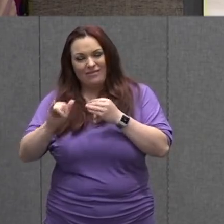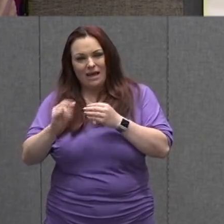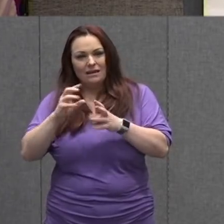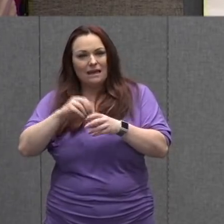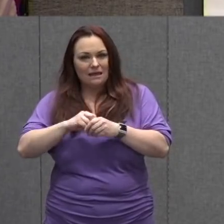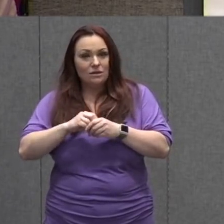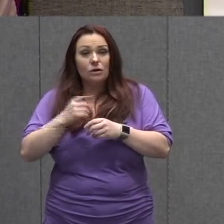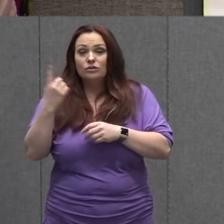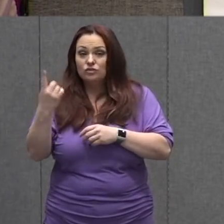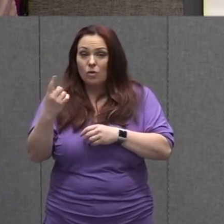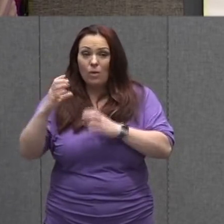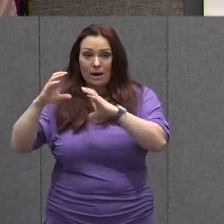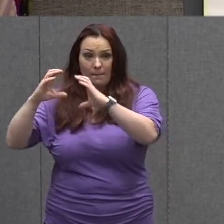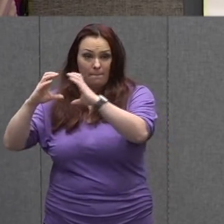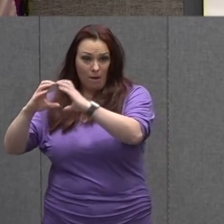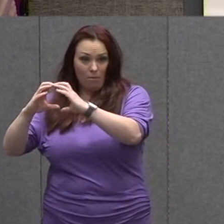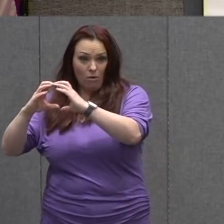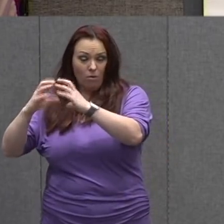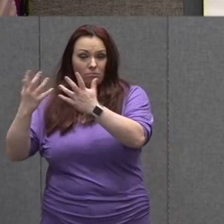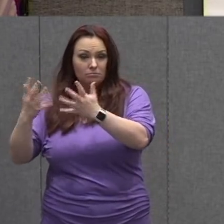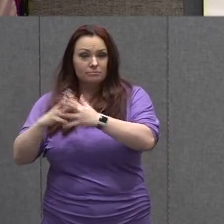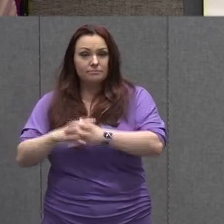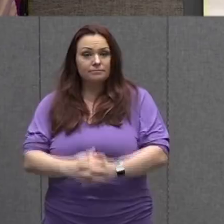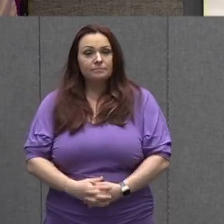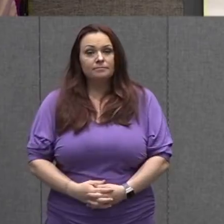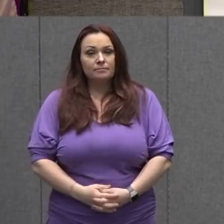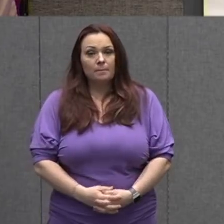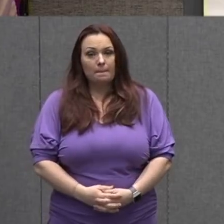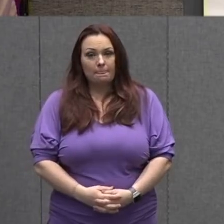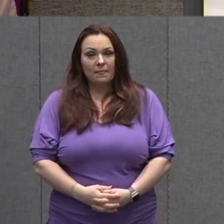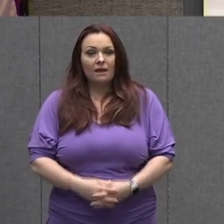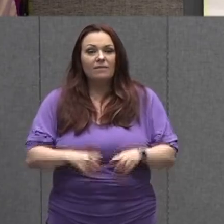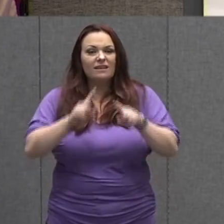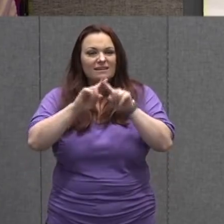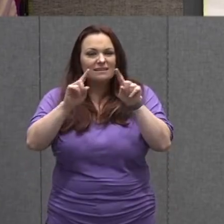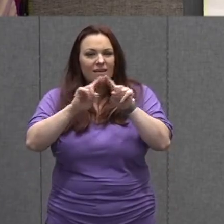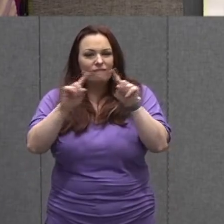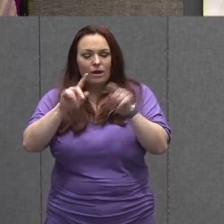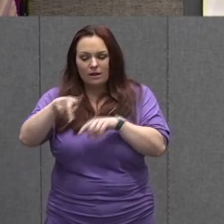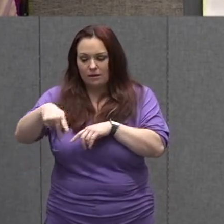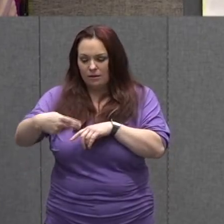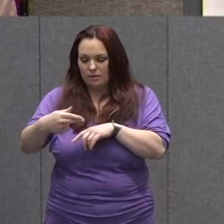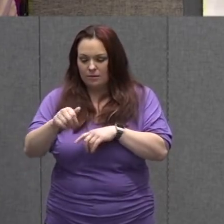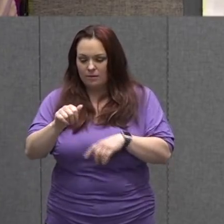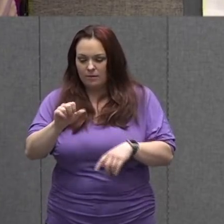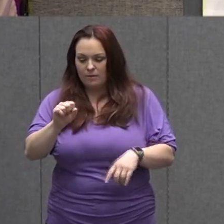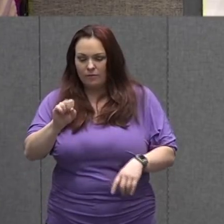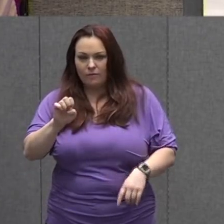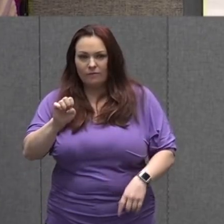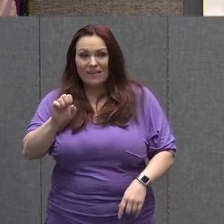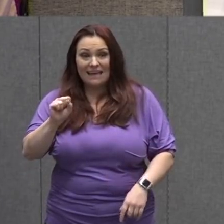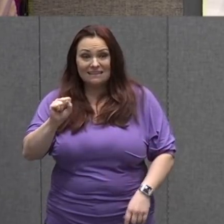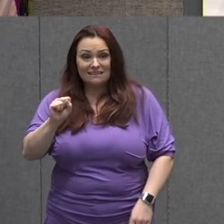that I want to address in my report is the phases of the moon. So I'm gonna write that down here.